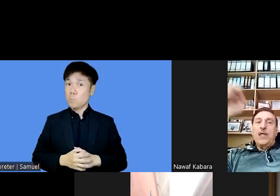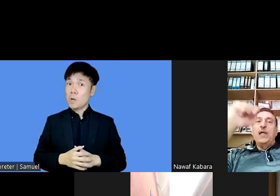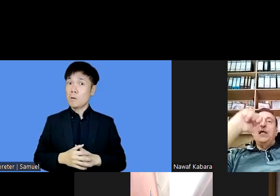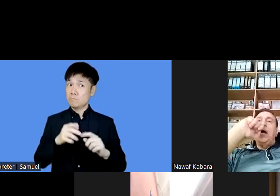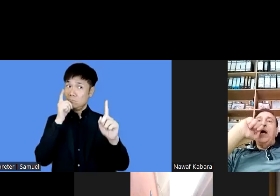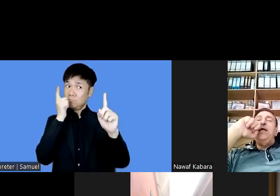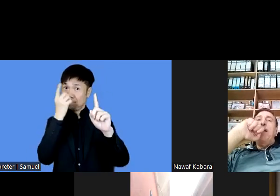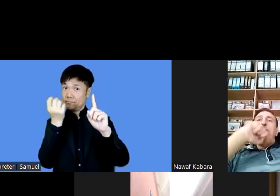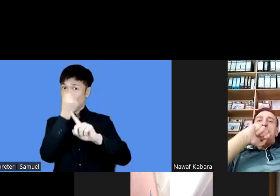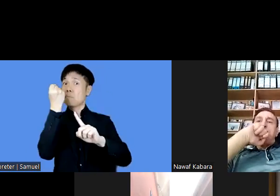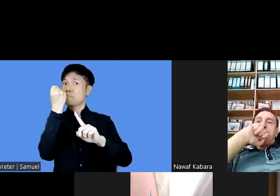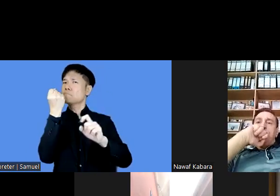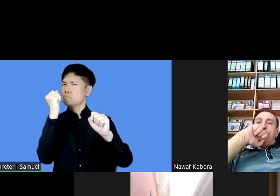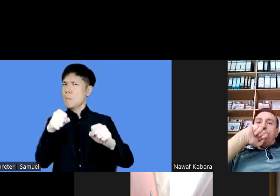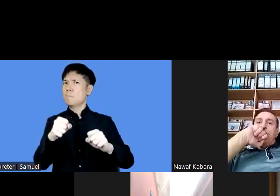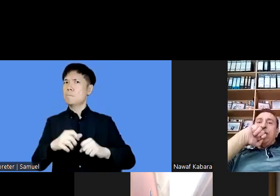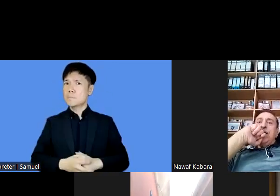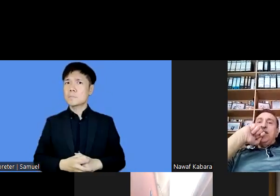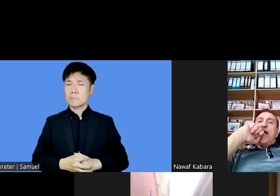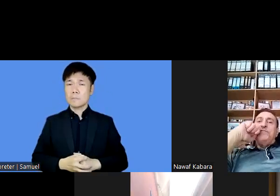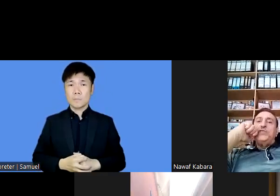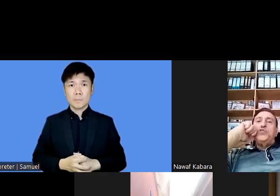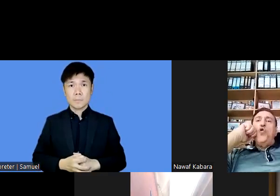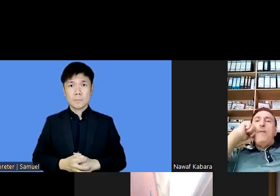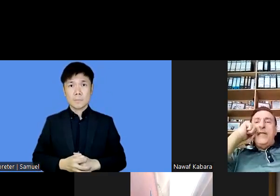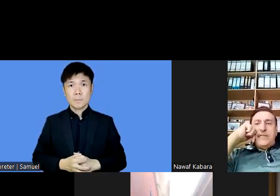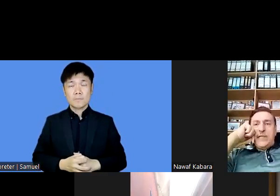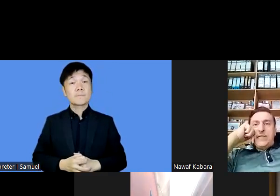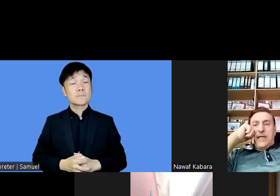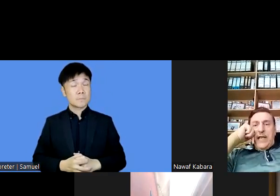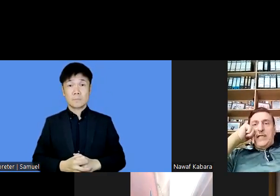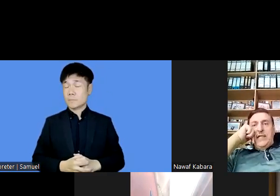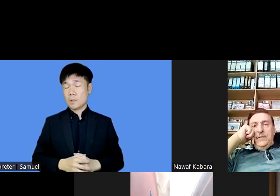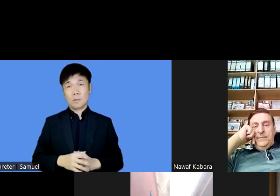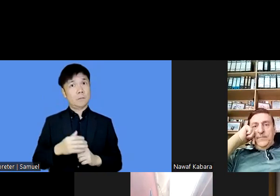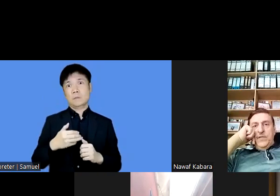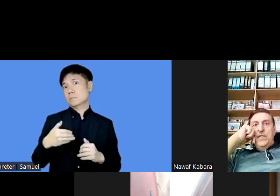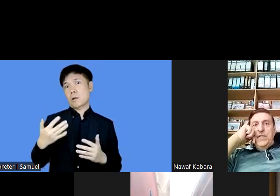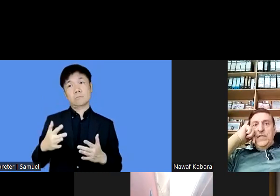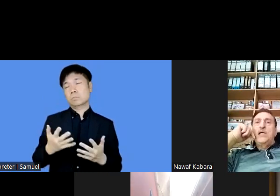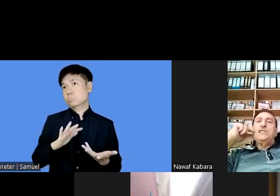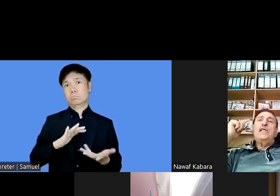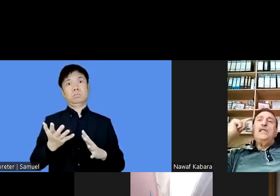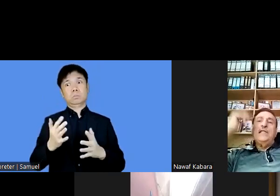And I'm amazed, after so many disasters lately, starting from 2011, nothing serious has taken